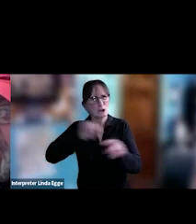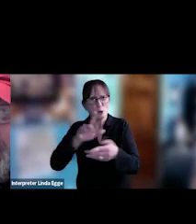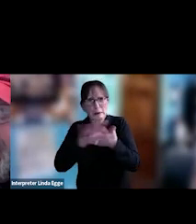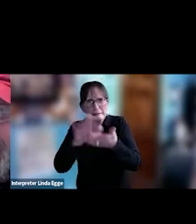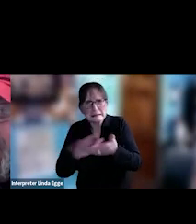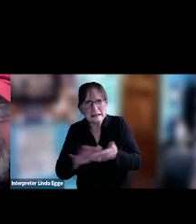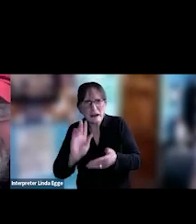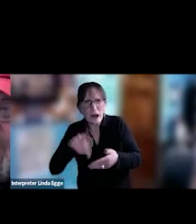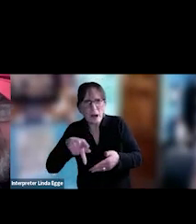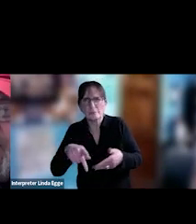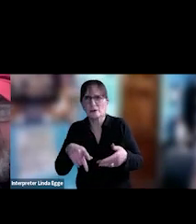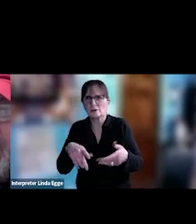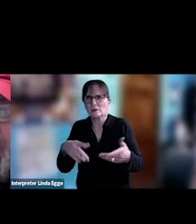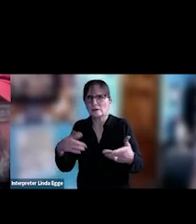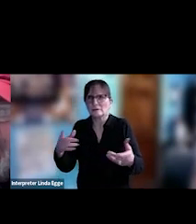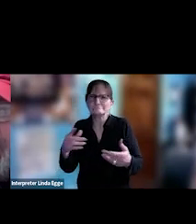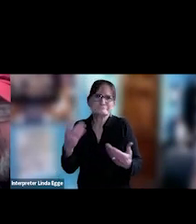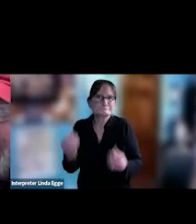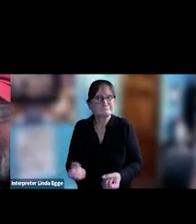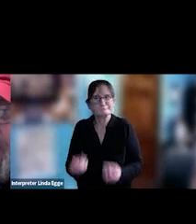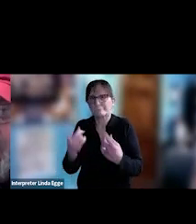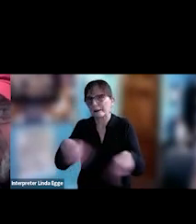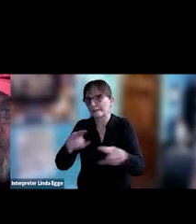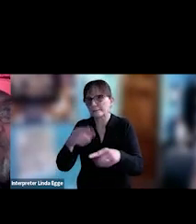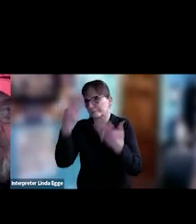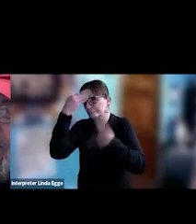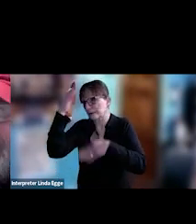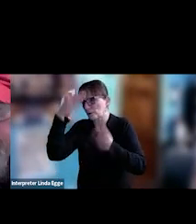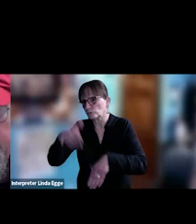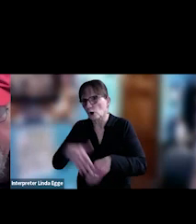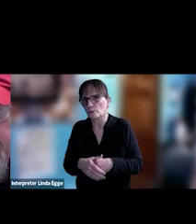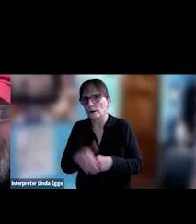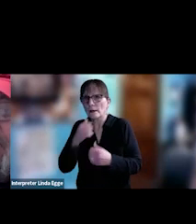You know, a lot of them didn't know. I mean, they weren't trying to be mean about it,